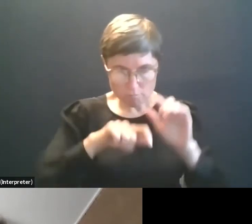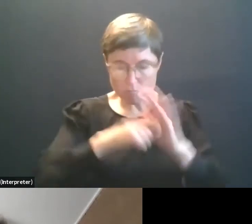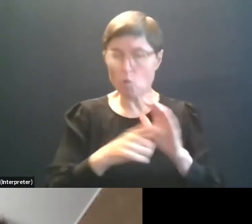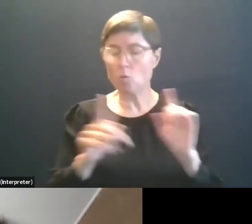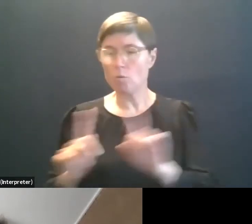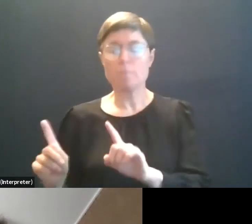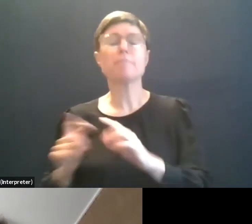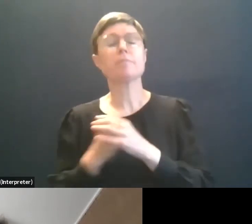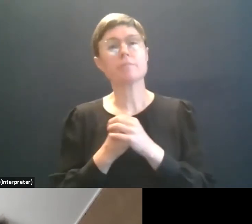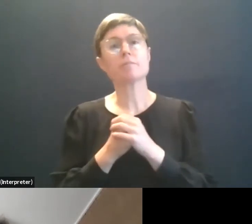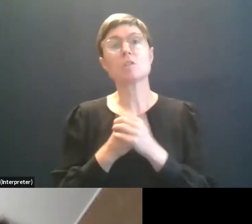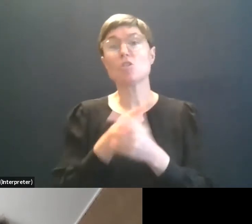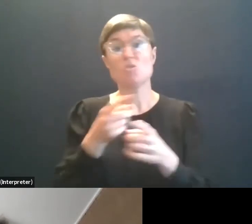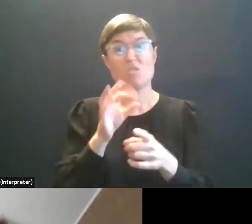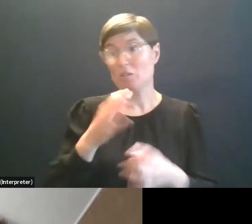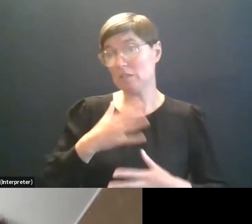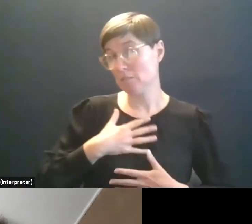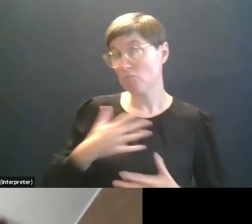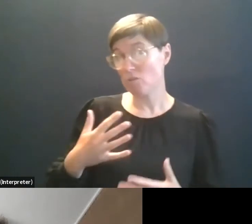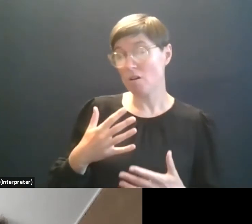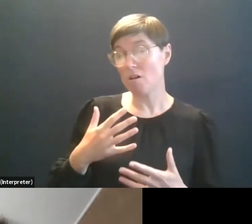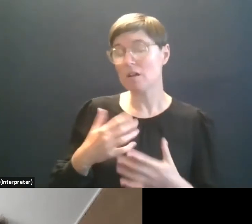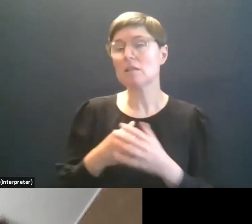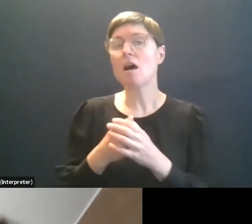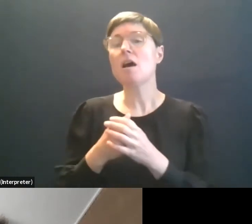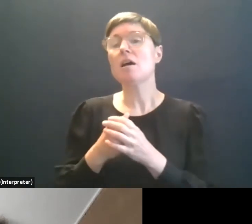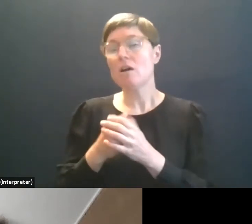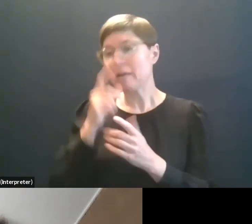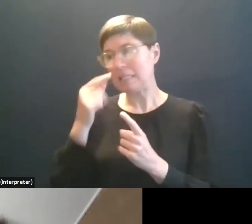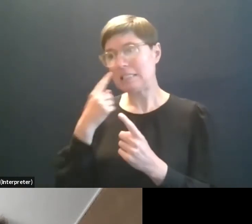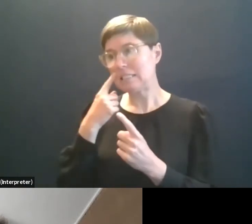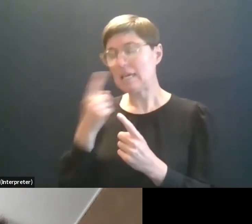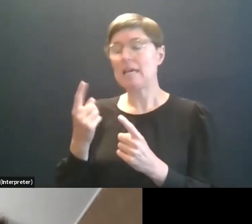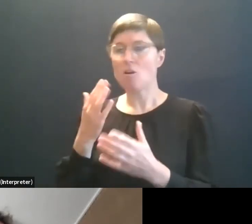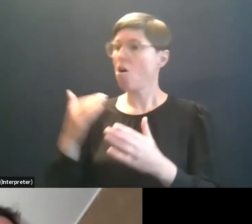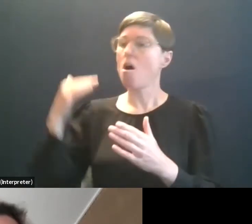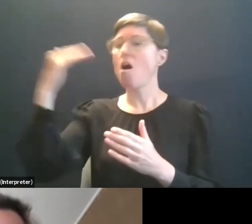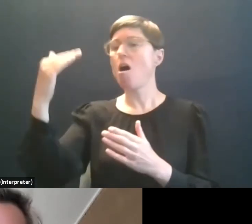surprised to hear me say that disproportionately that demand has come from Victoria given the